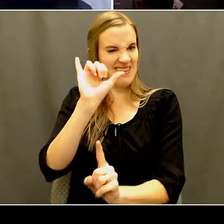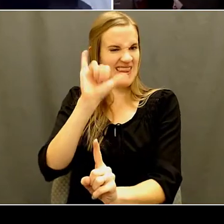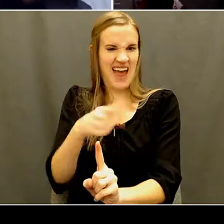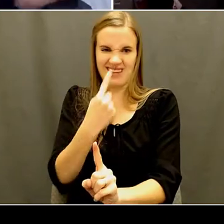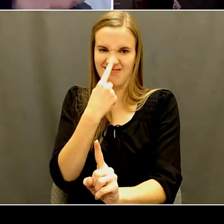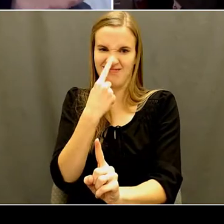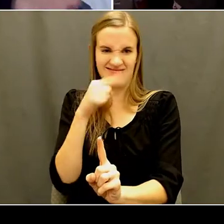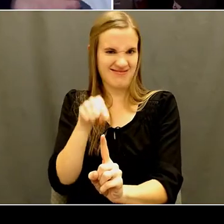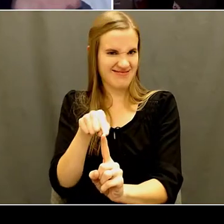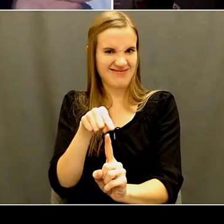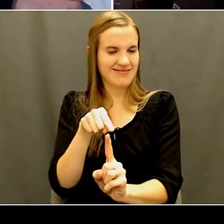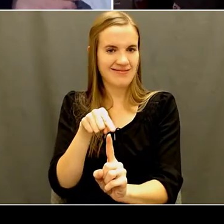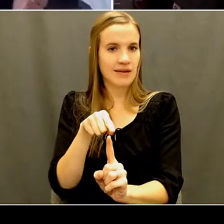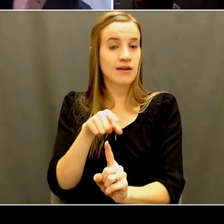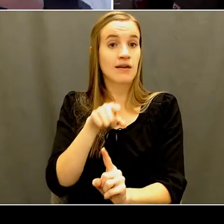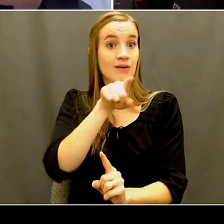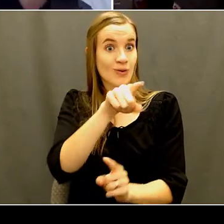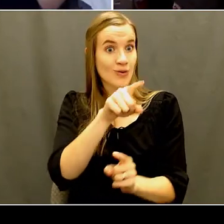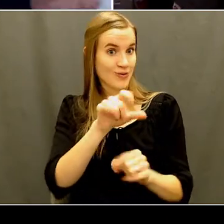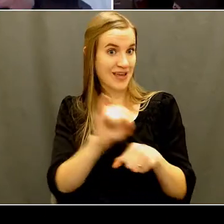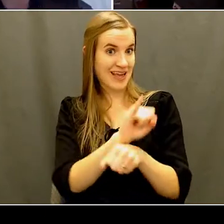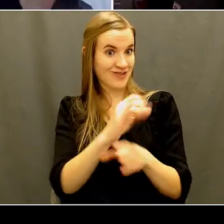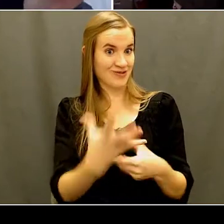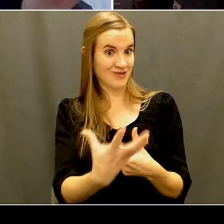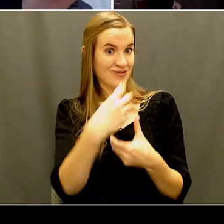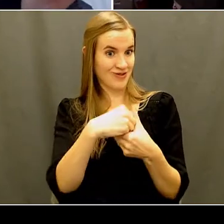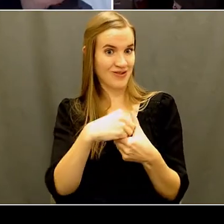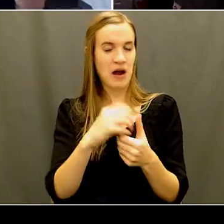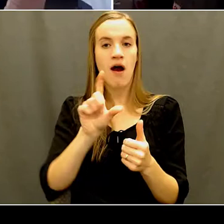disability experiences than you do. And you're learning about all of these